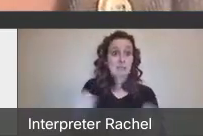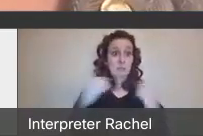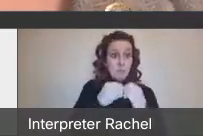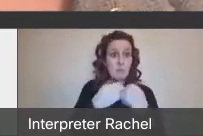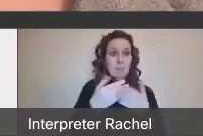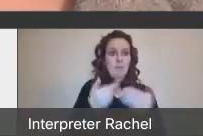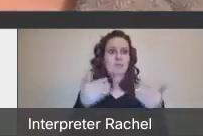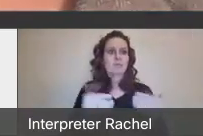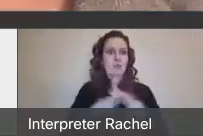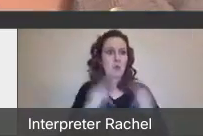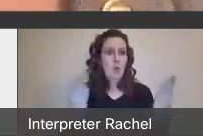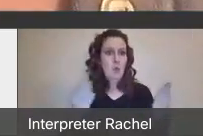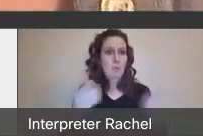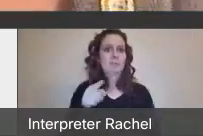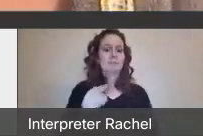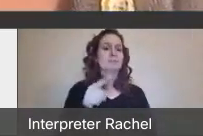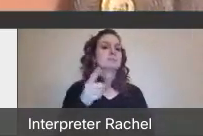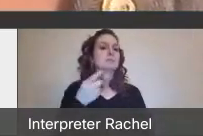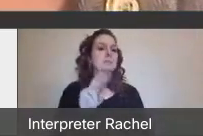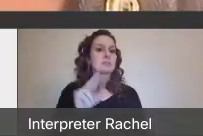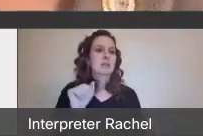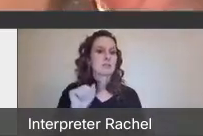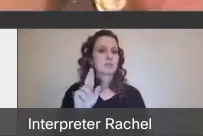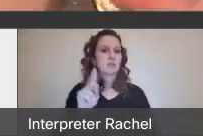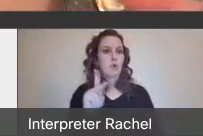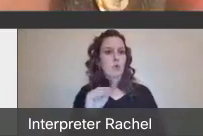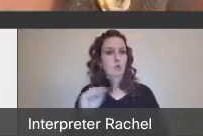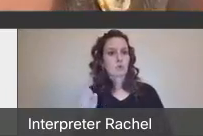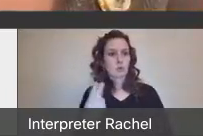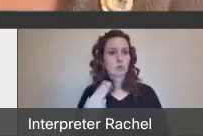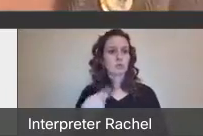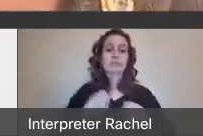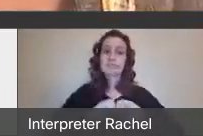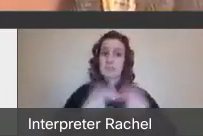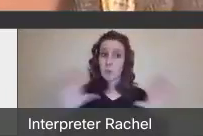[Commissioner Arkoosh] So I want to be really clear that it's a delivery of vaccine